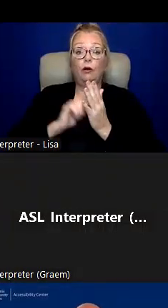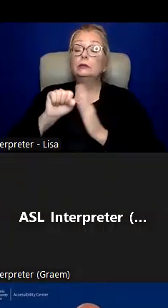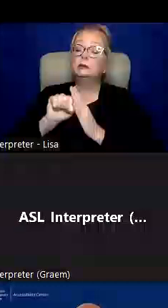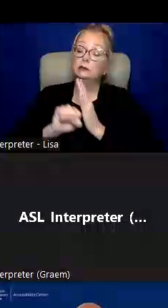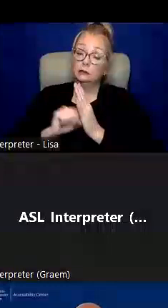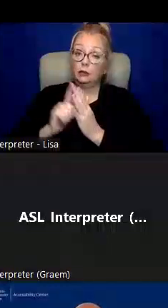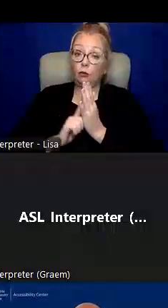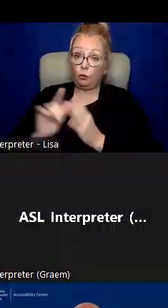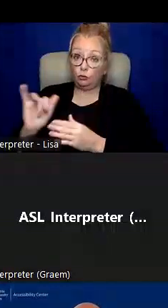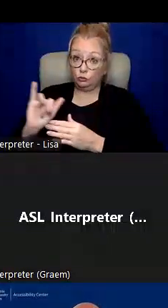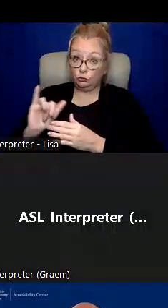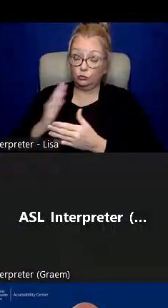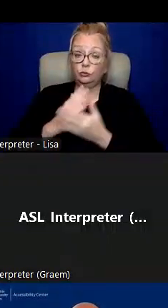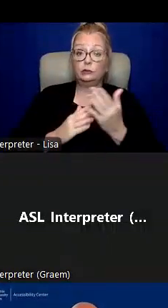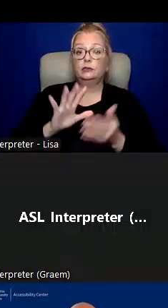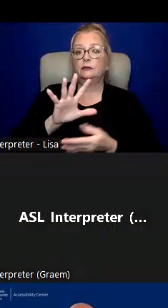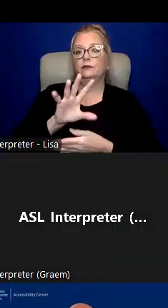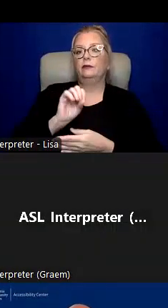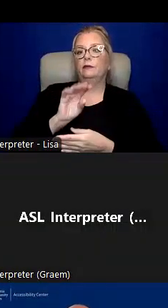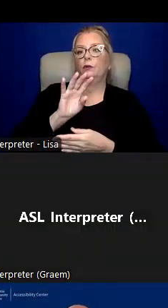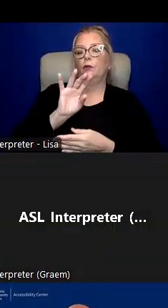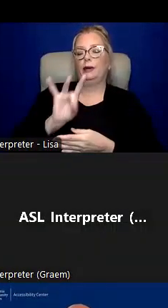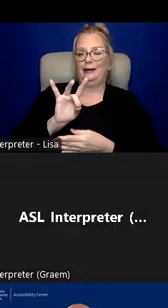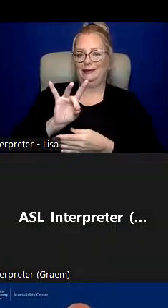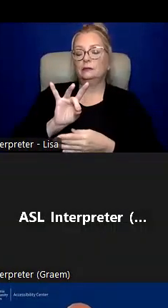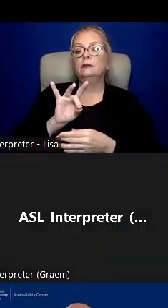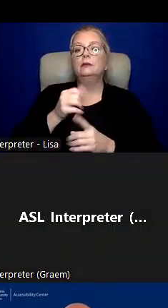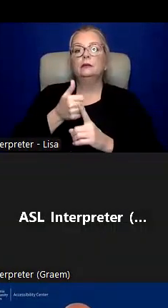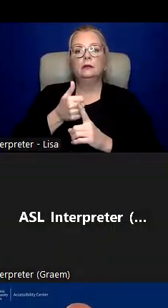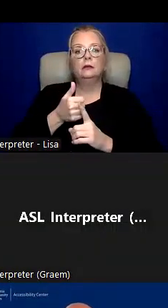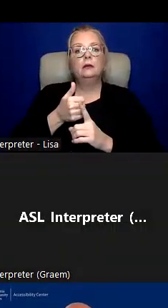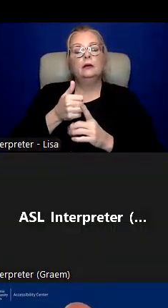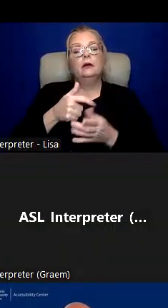Section 508 most principally, that requires us in the CCC